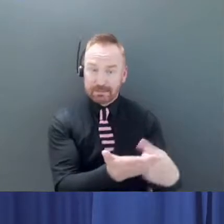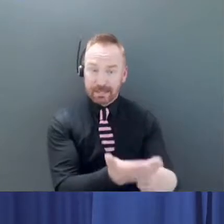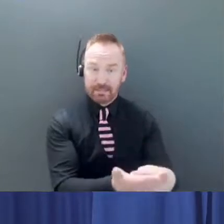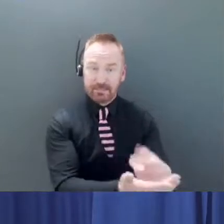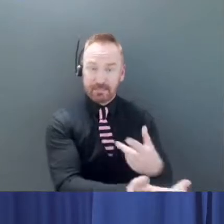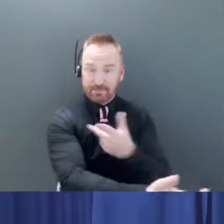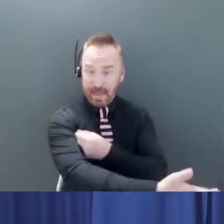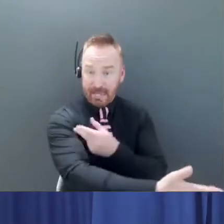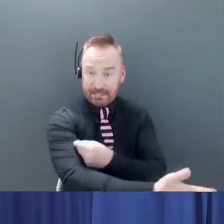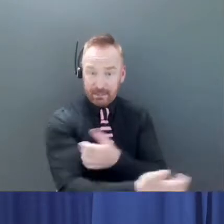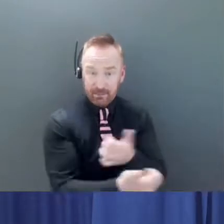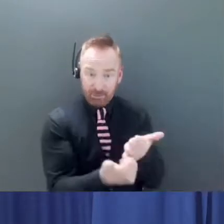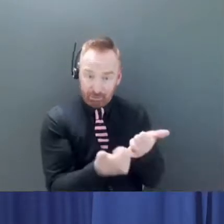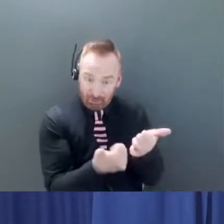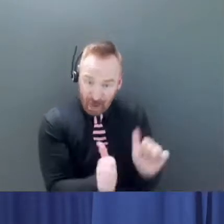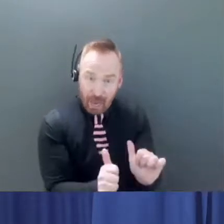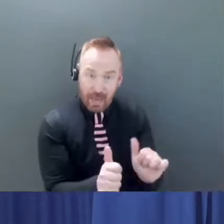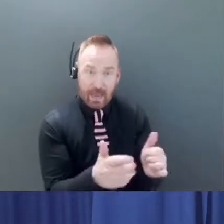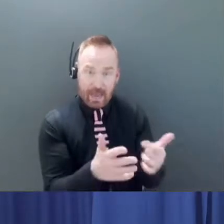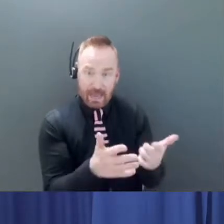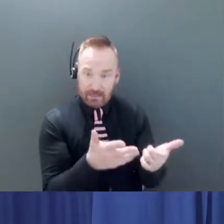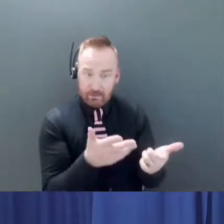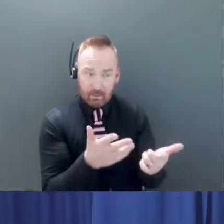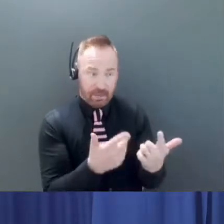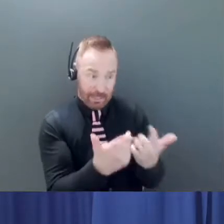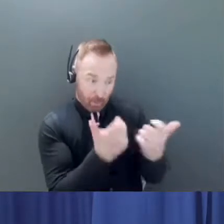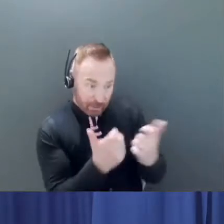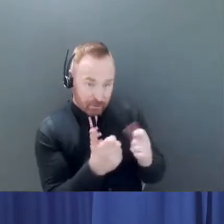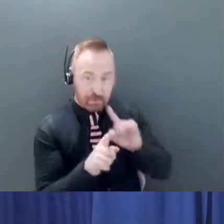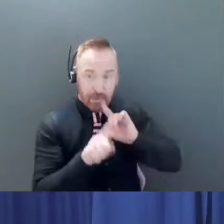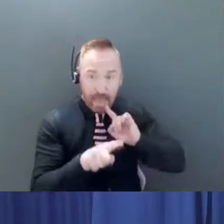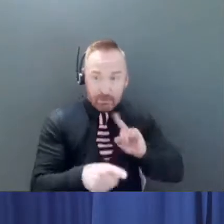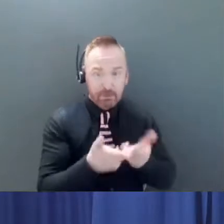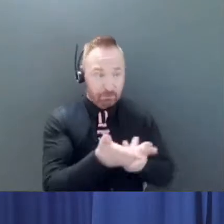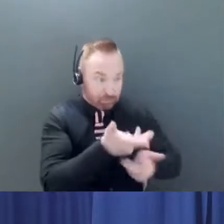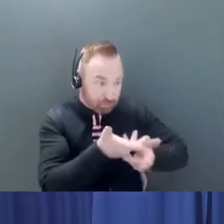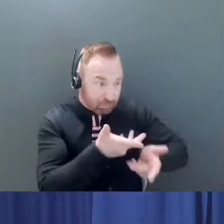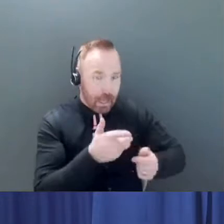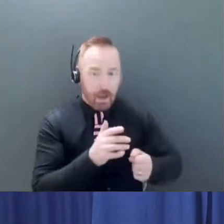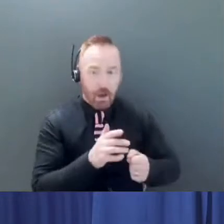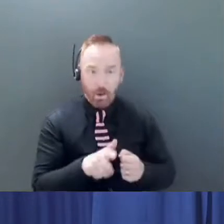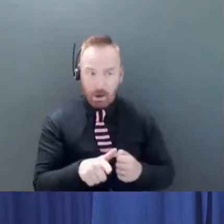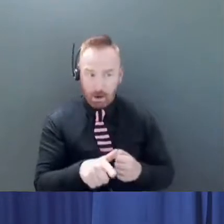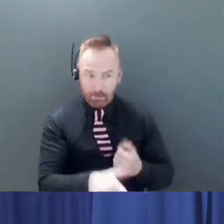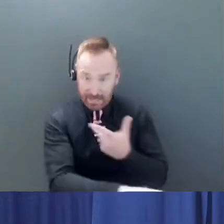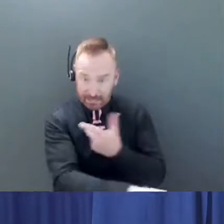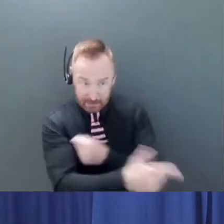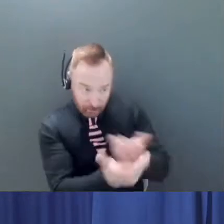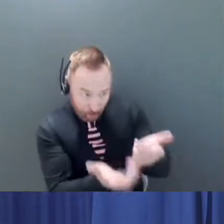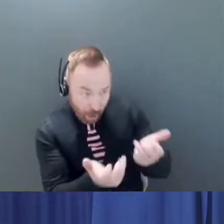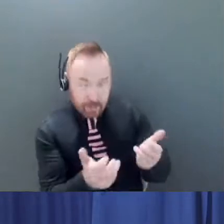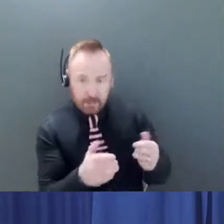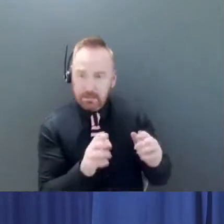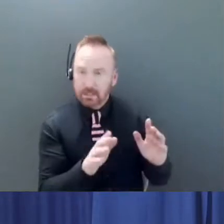to try to make sure questions are answered and there is every opportunity to have vaccine.